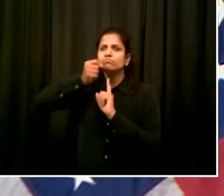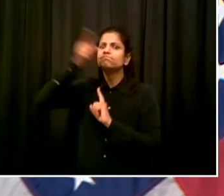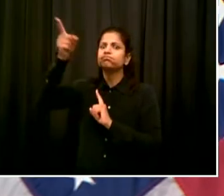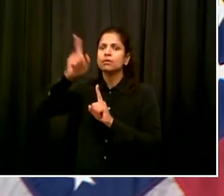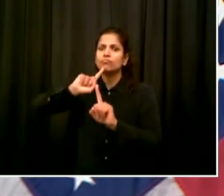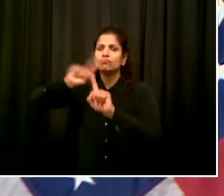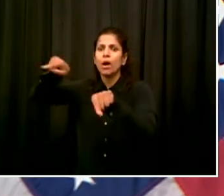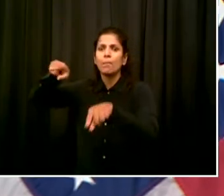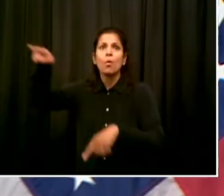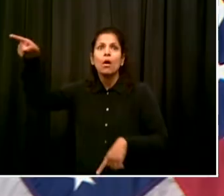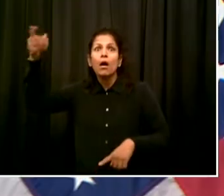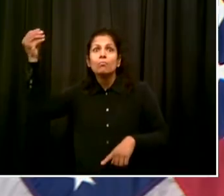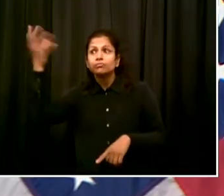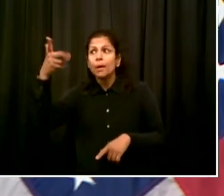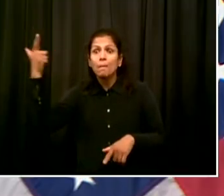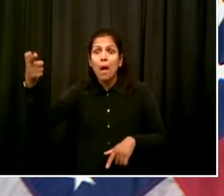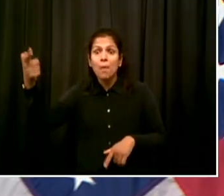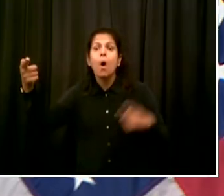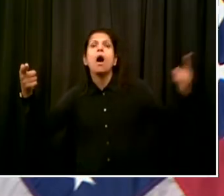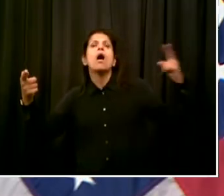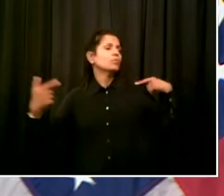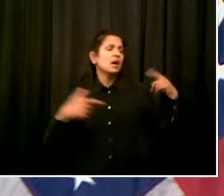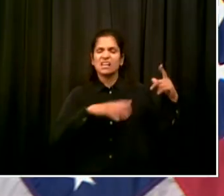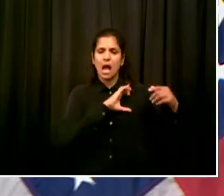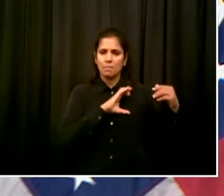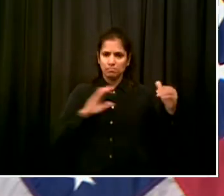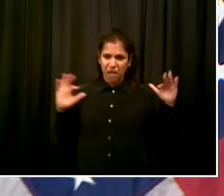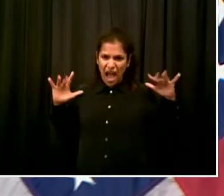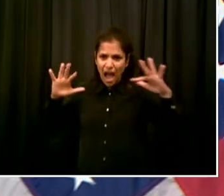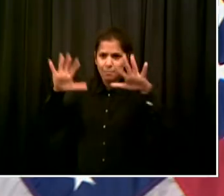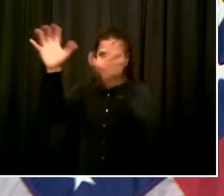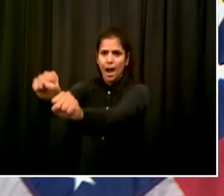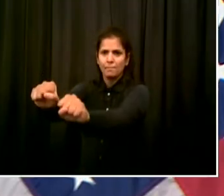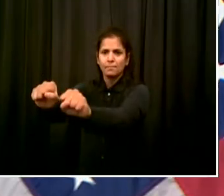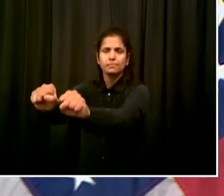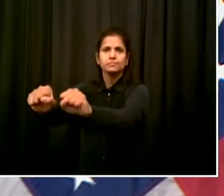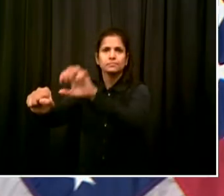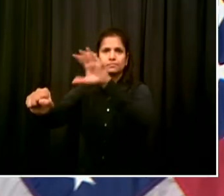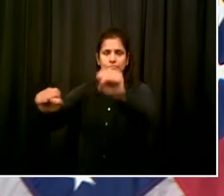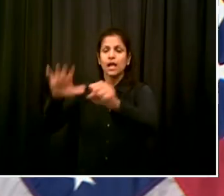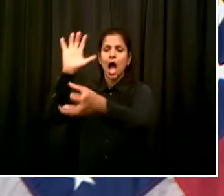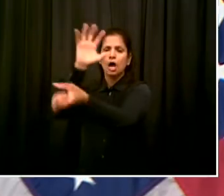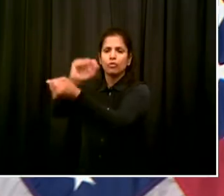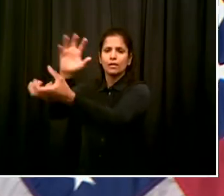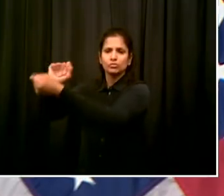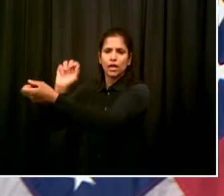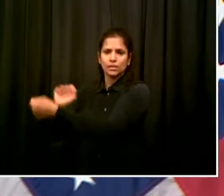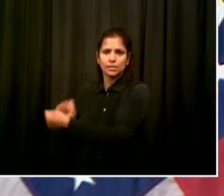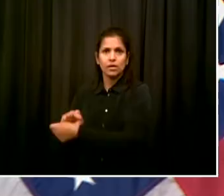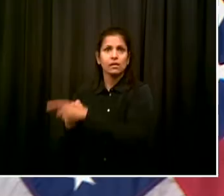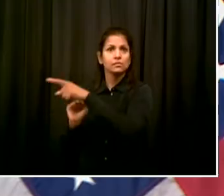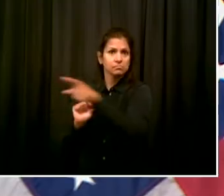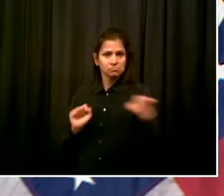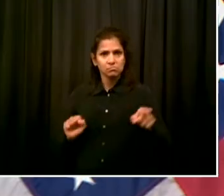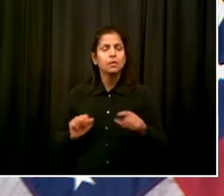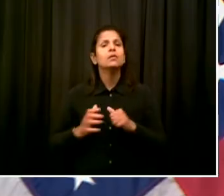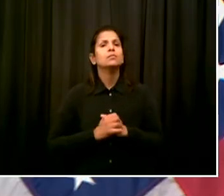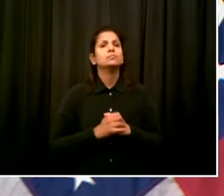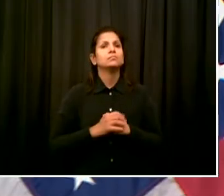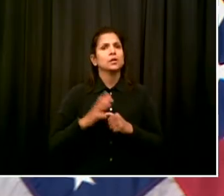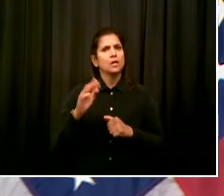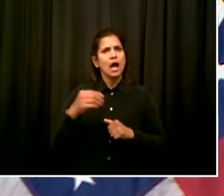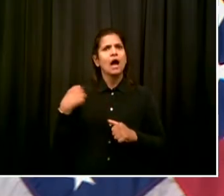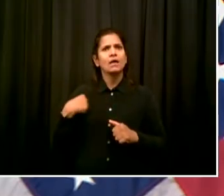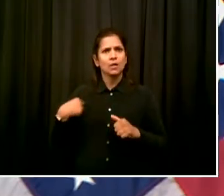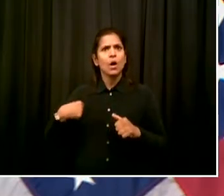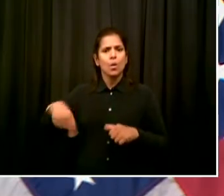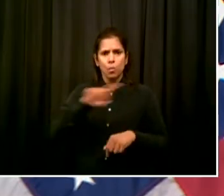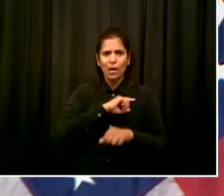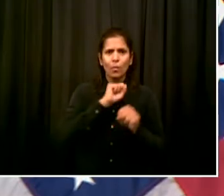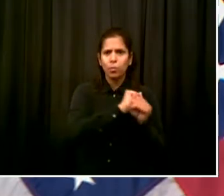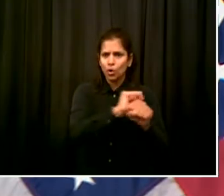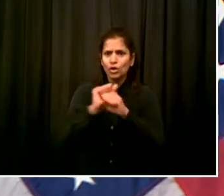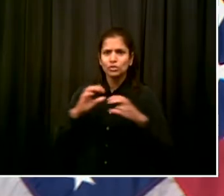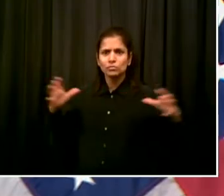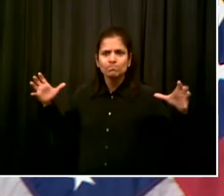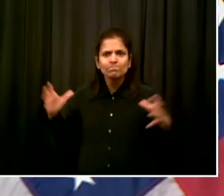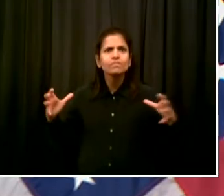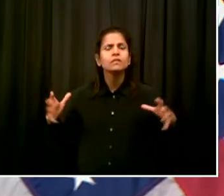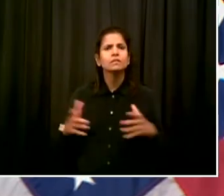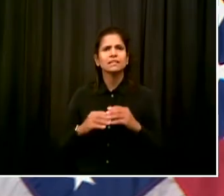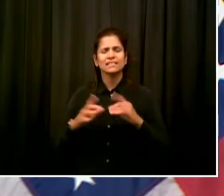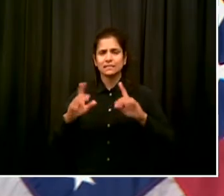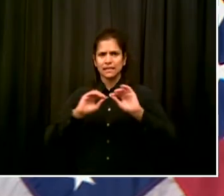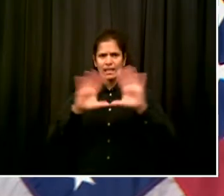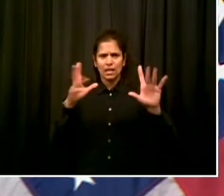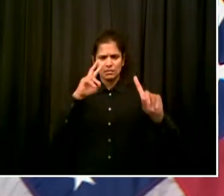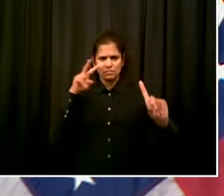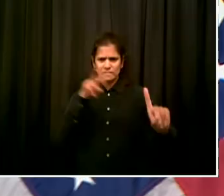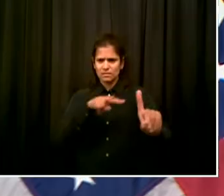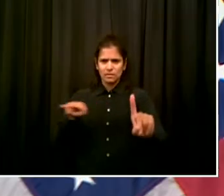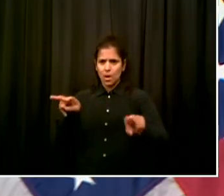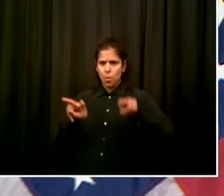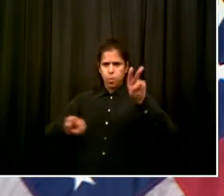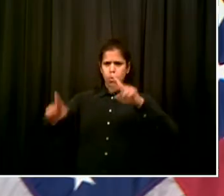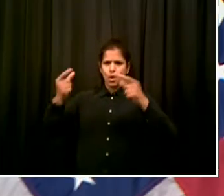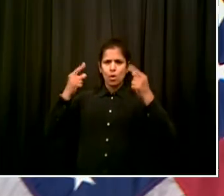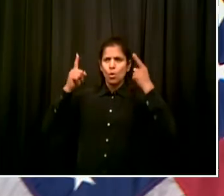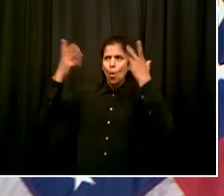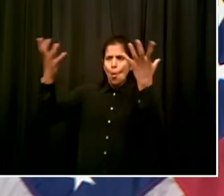SHOOTING HAS